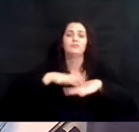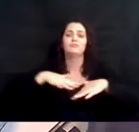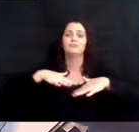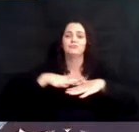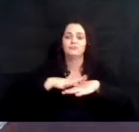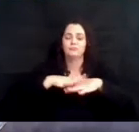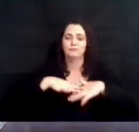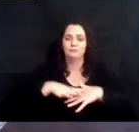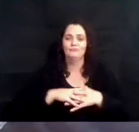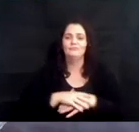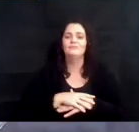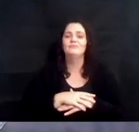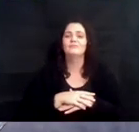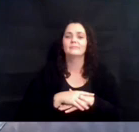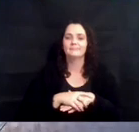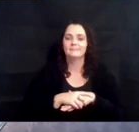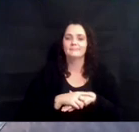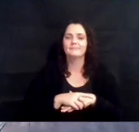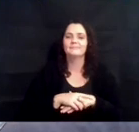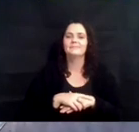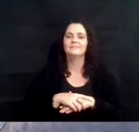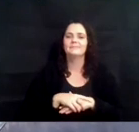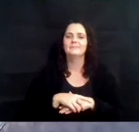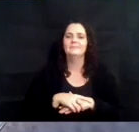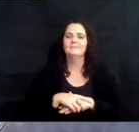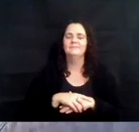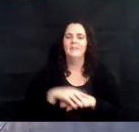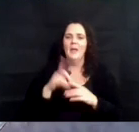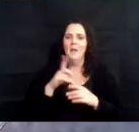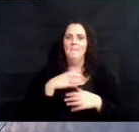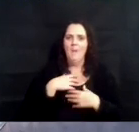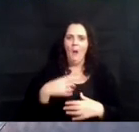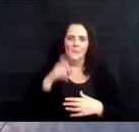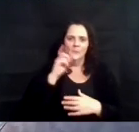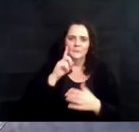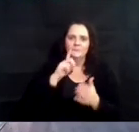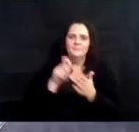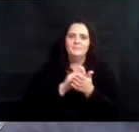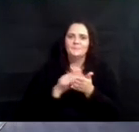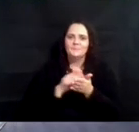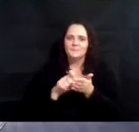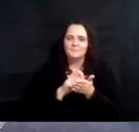We're erasing out now even more except for our